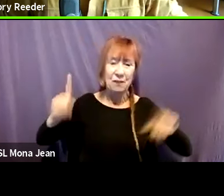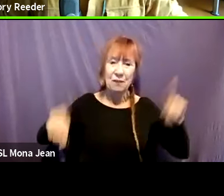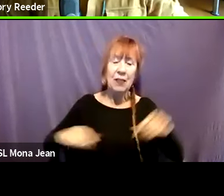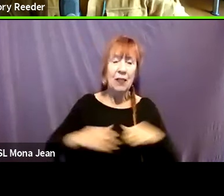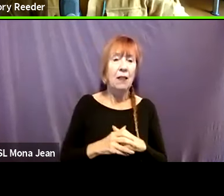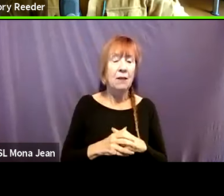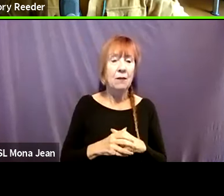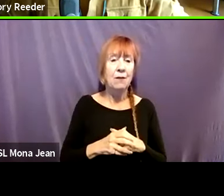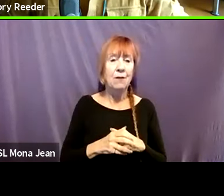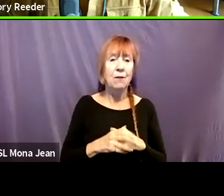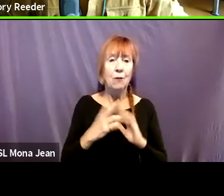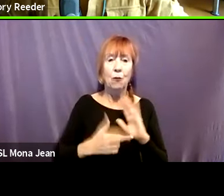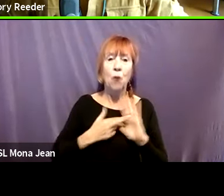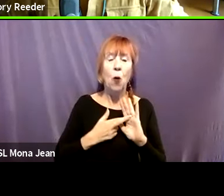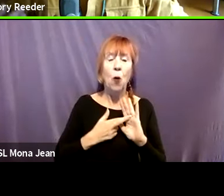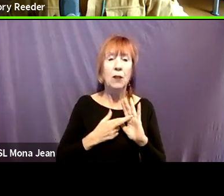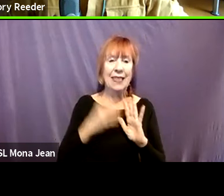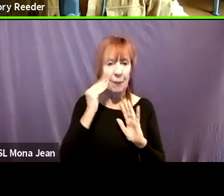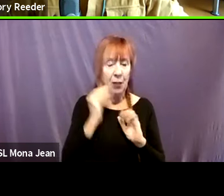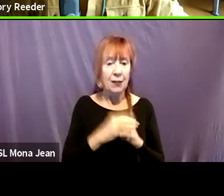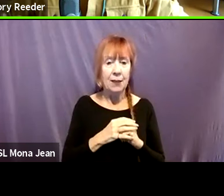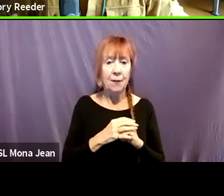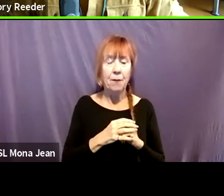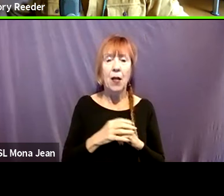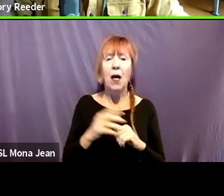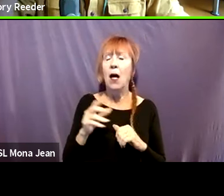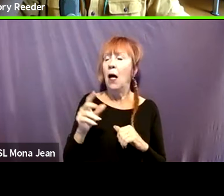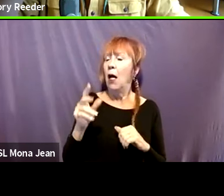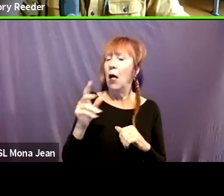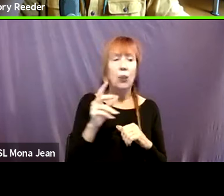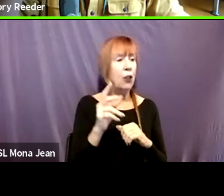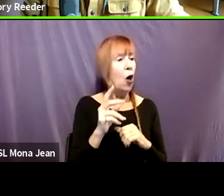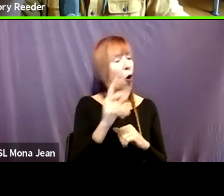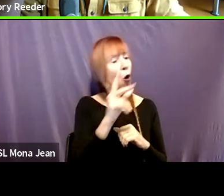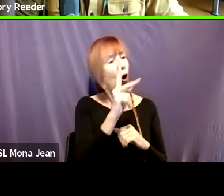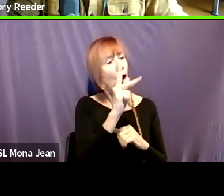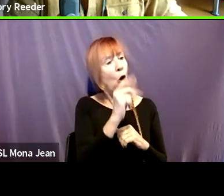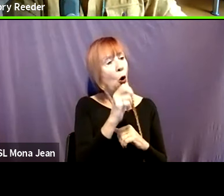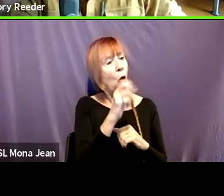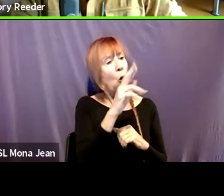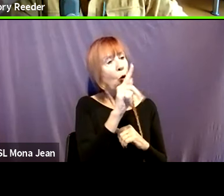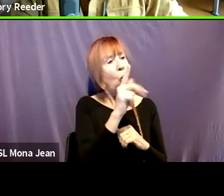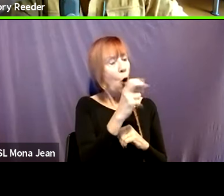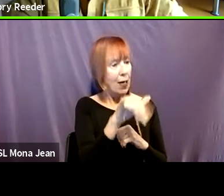Kourtney, maybe for the sake of the audience, or for people that don't know, just briefly, to take a step back,